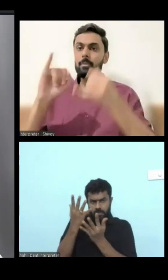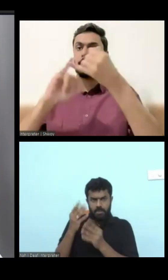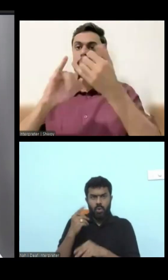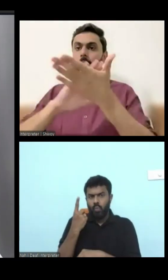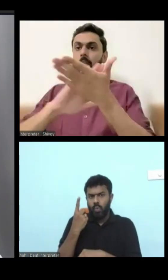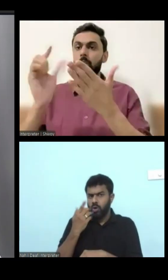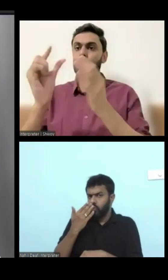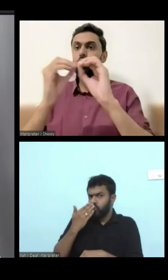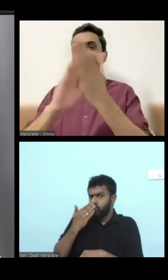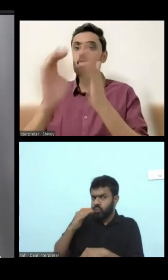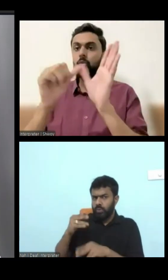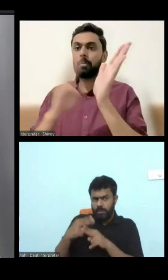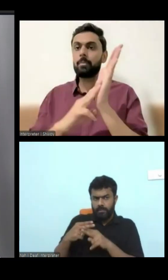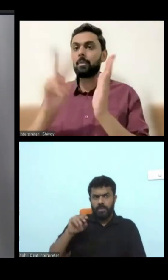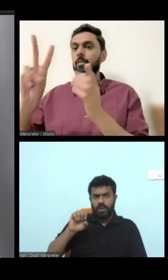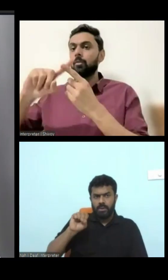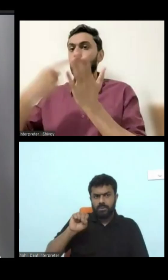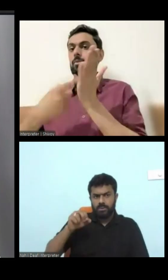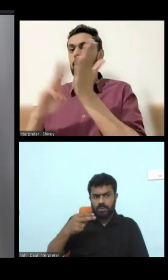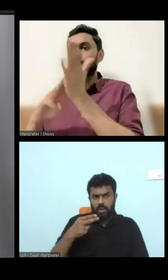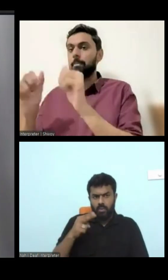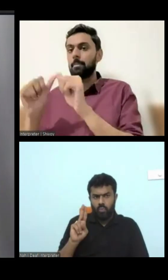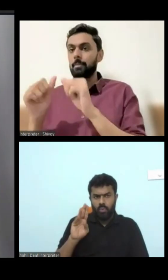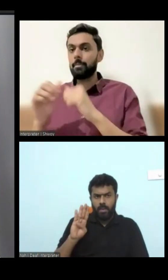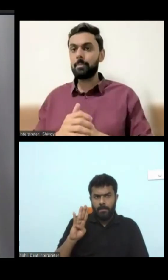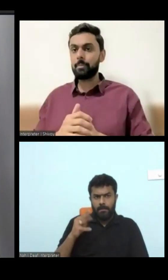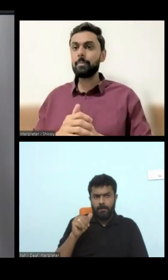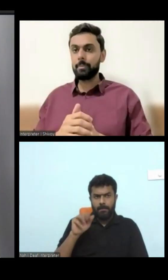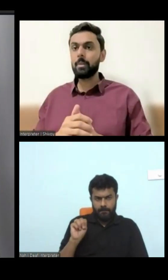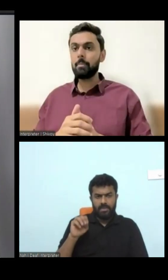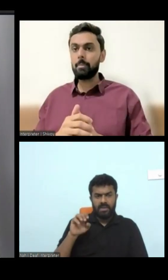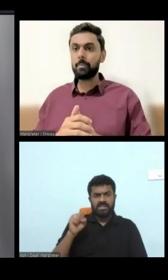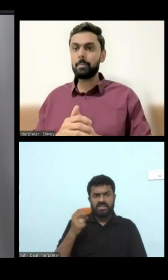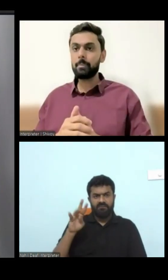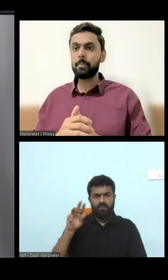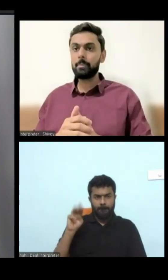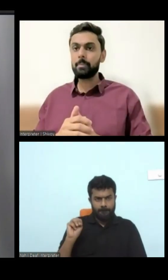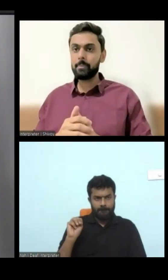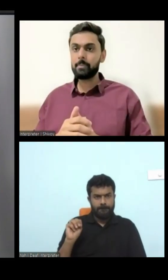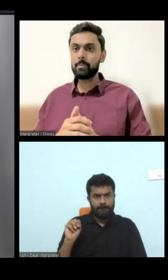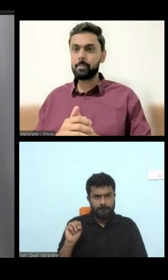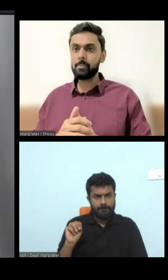learned how to type in Marathi using Swalekhan Typing Tutor. And he has written an entire novel.